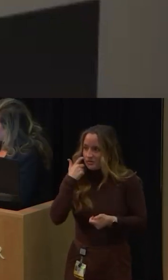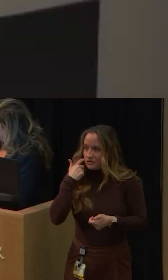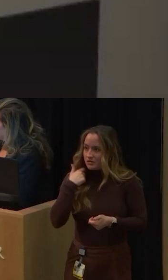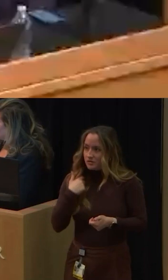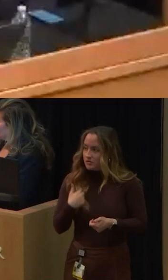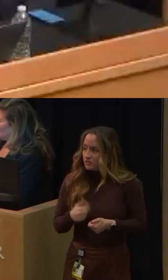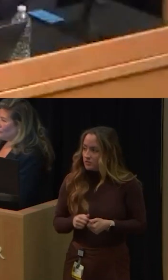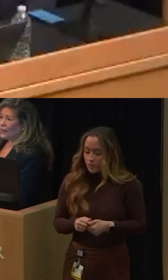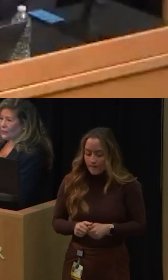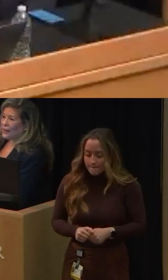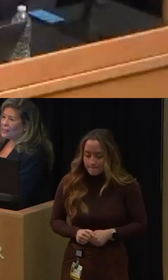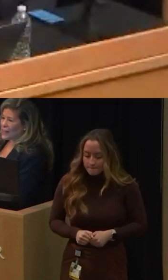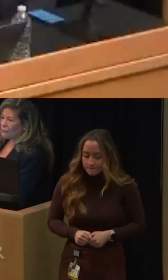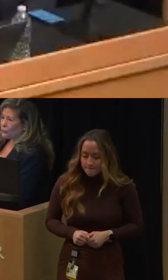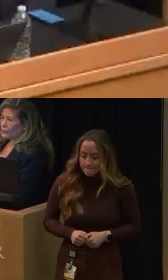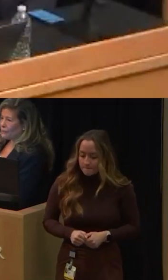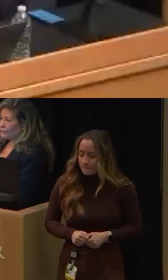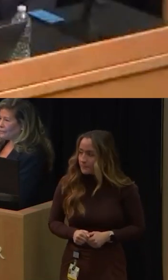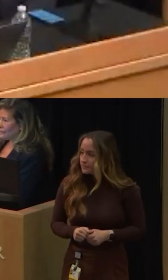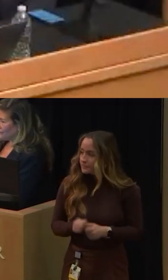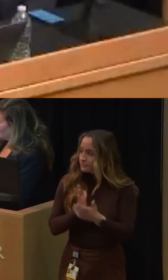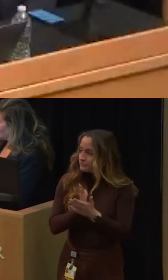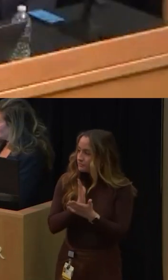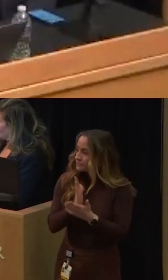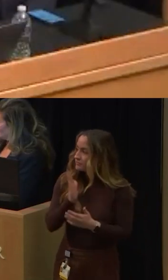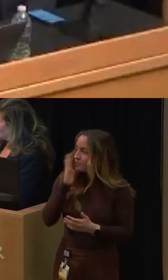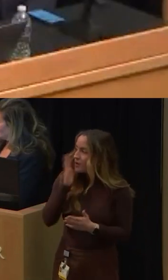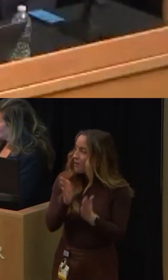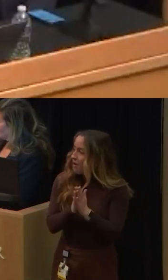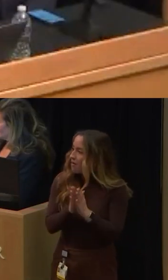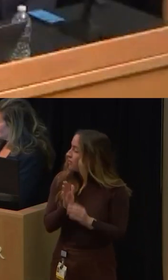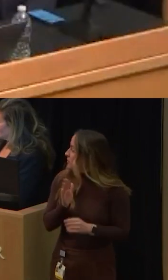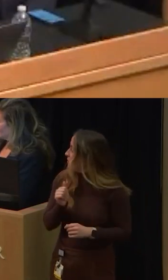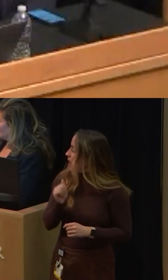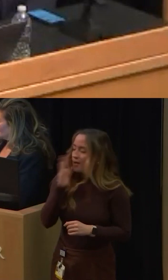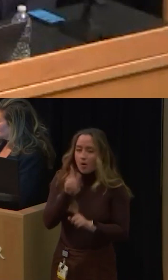All right, well, I mean, I'll just make a couple of comments- - You can answer . on the previous question that came up